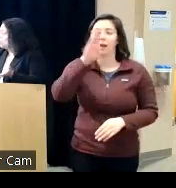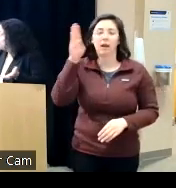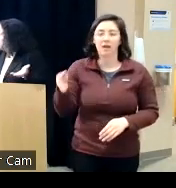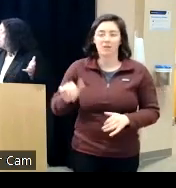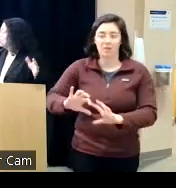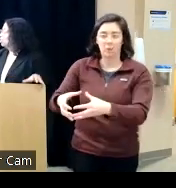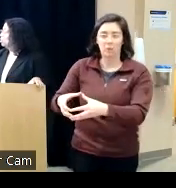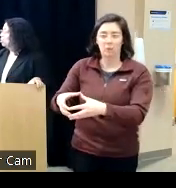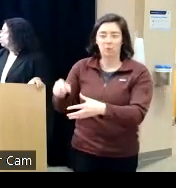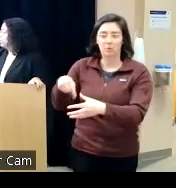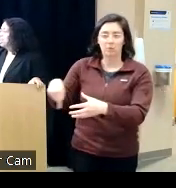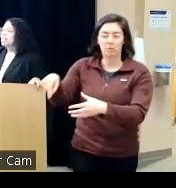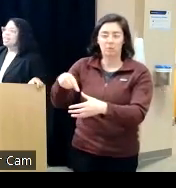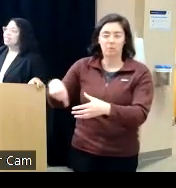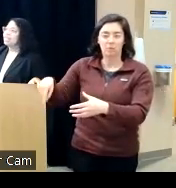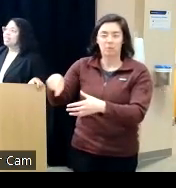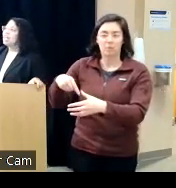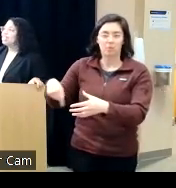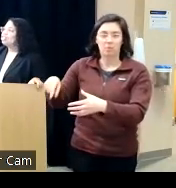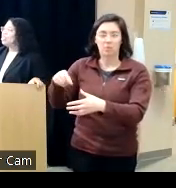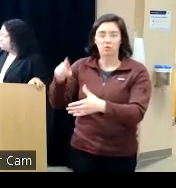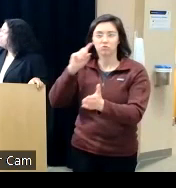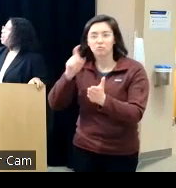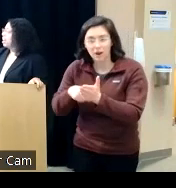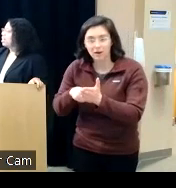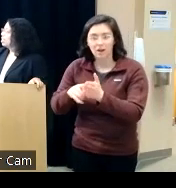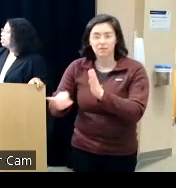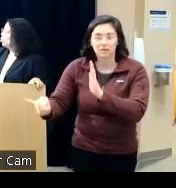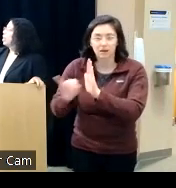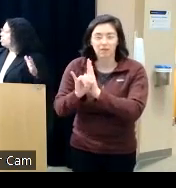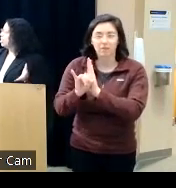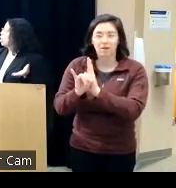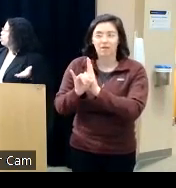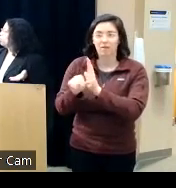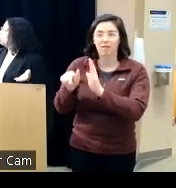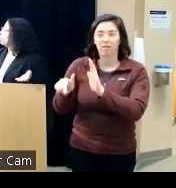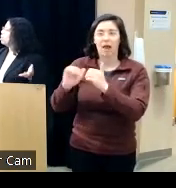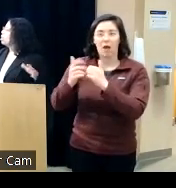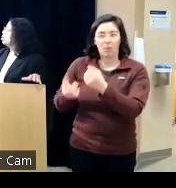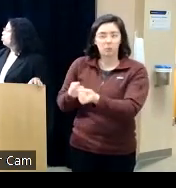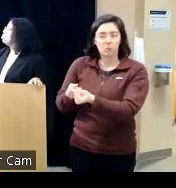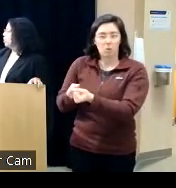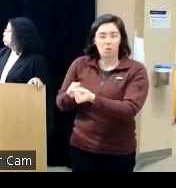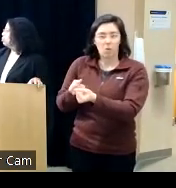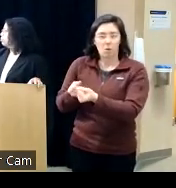group to to be a acknowledged or identified in ways that they can be supported for prevention